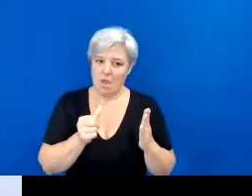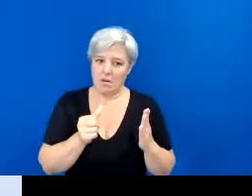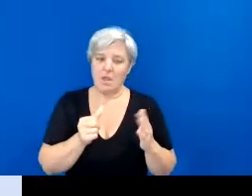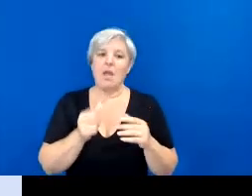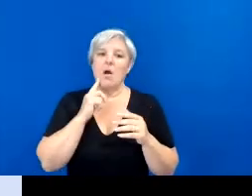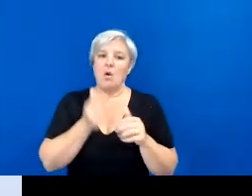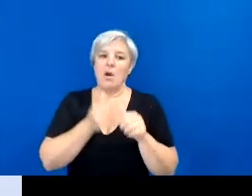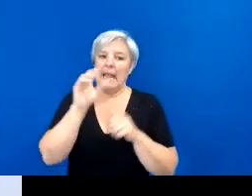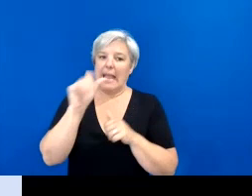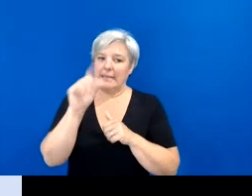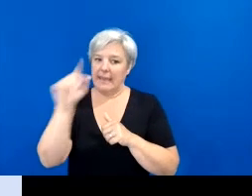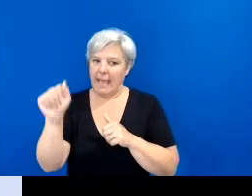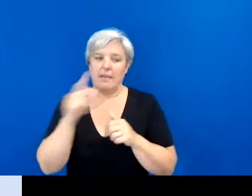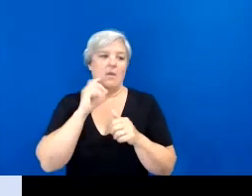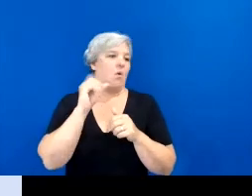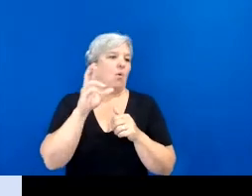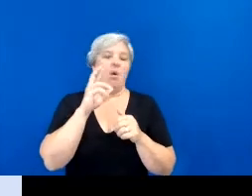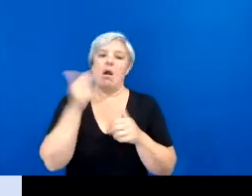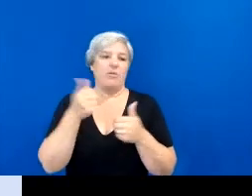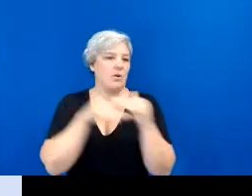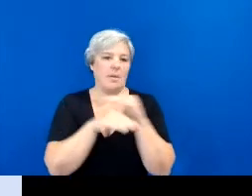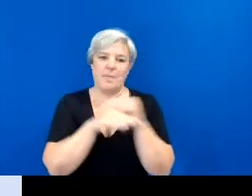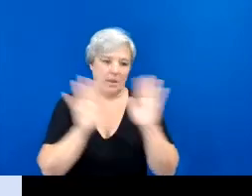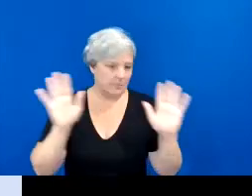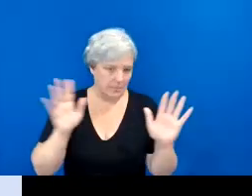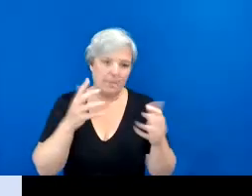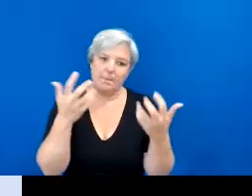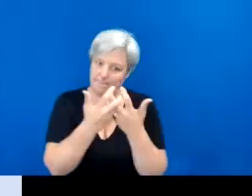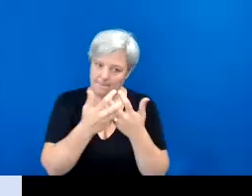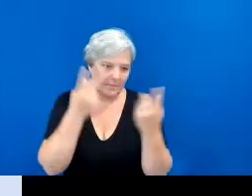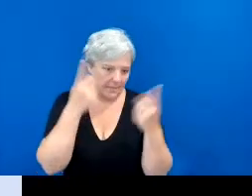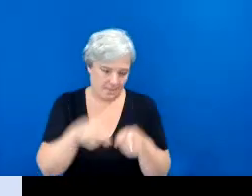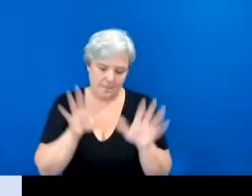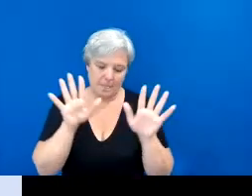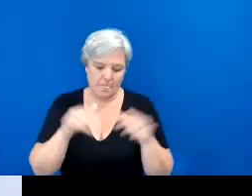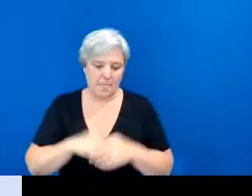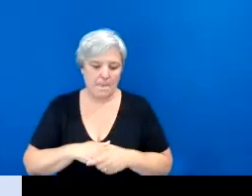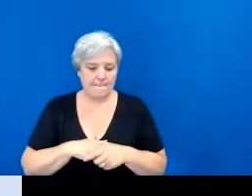There are lots of issues with that. I also have on here writing your own.